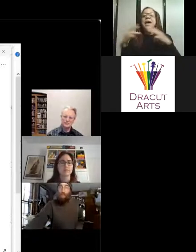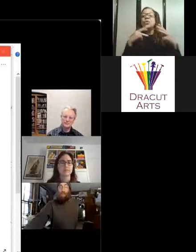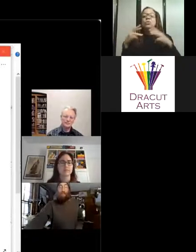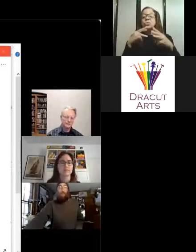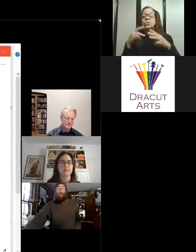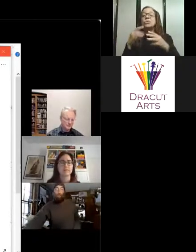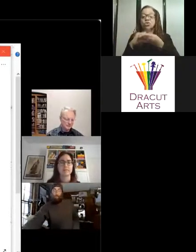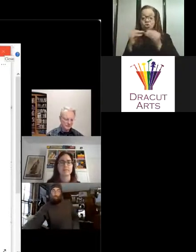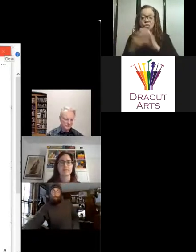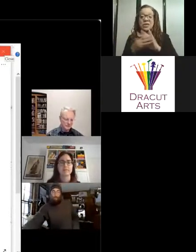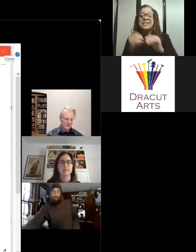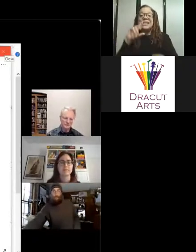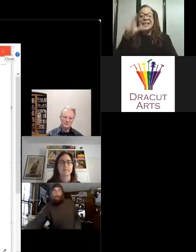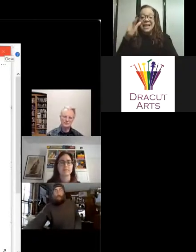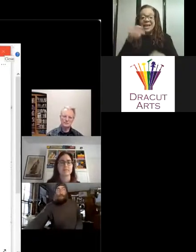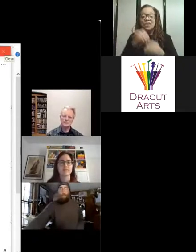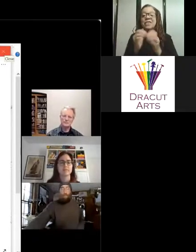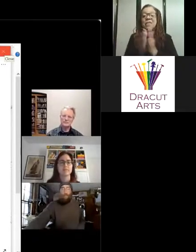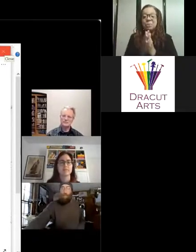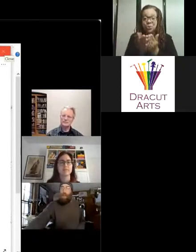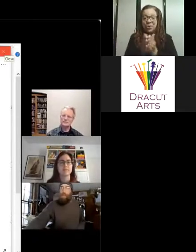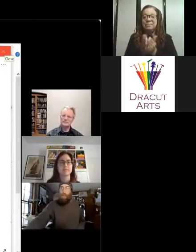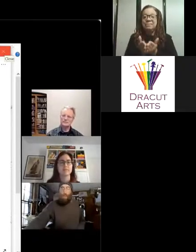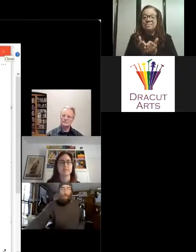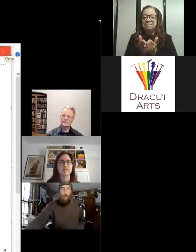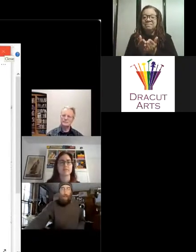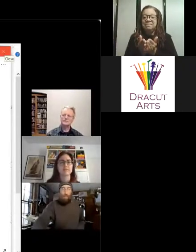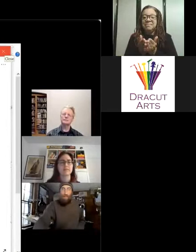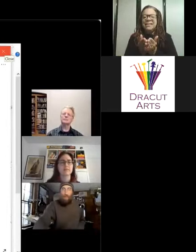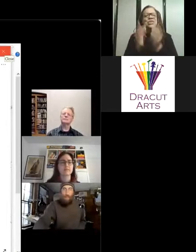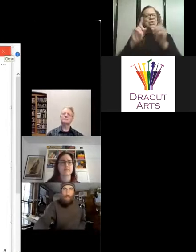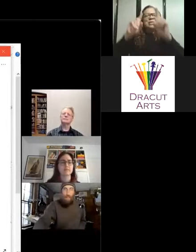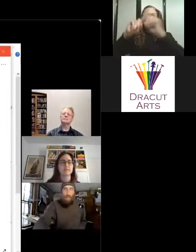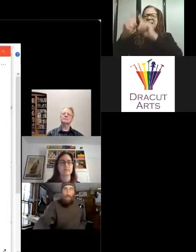later in the book. So, um, a lot of different-- a lot of different sources,